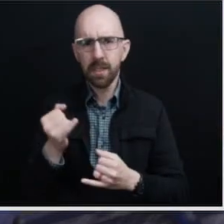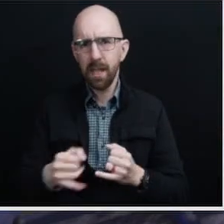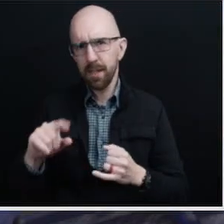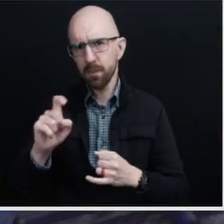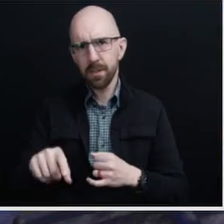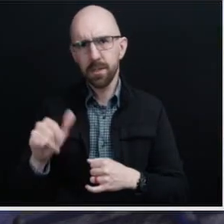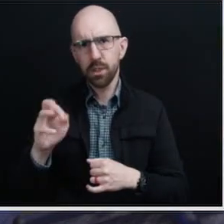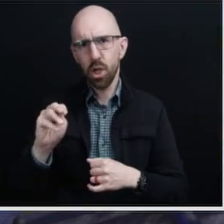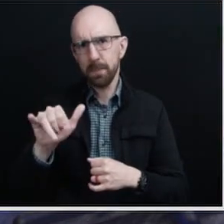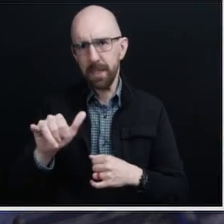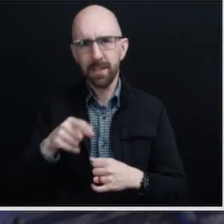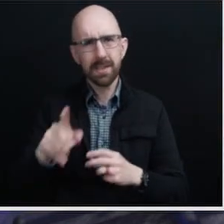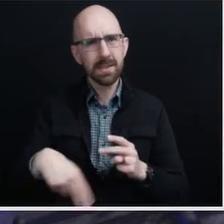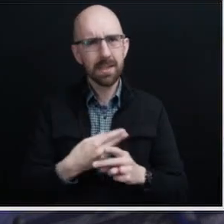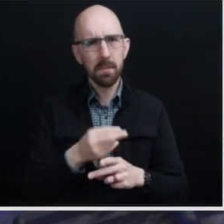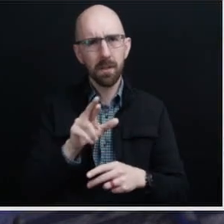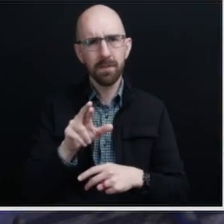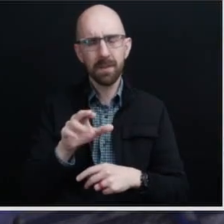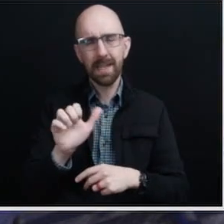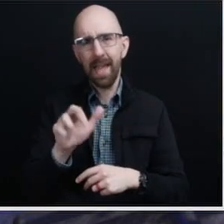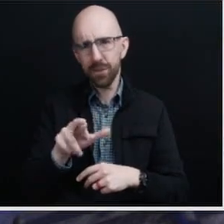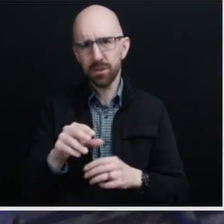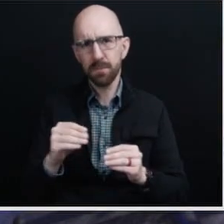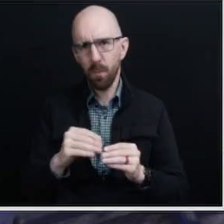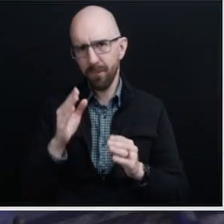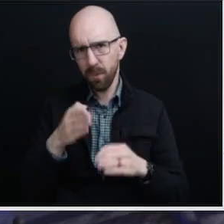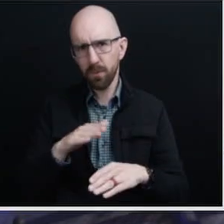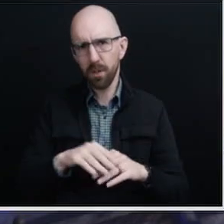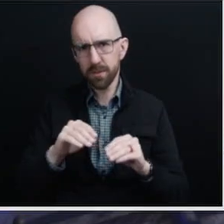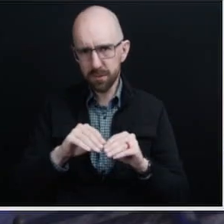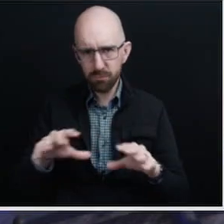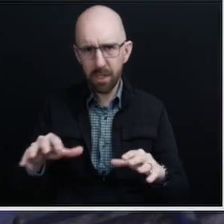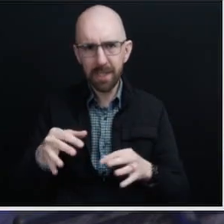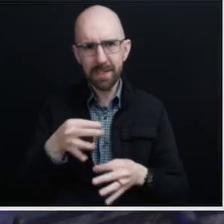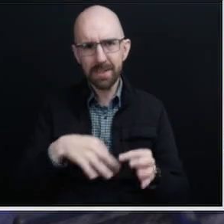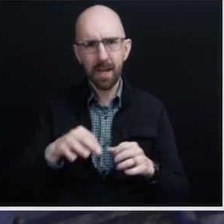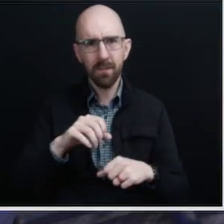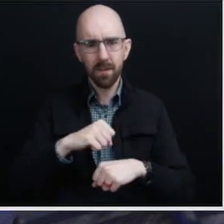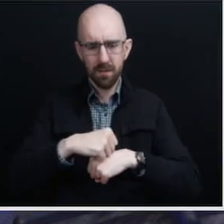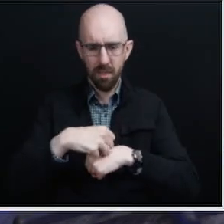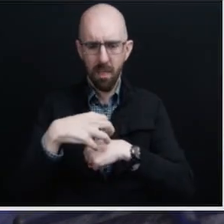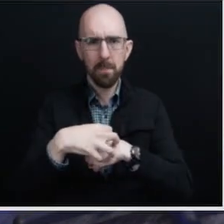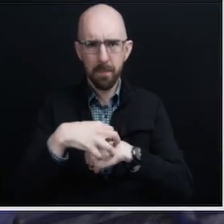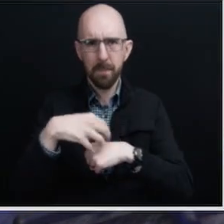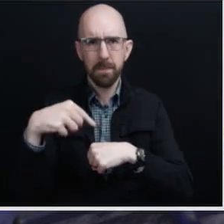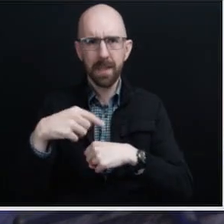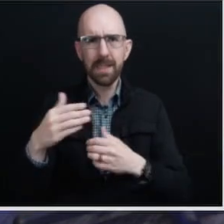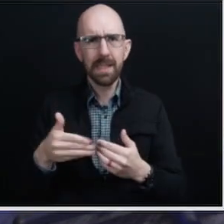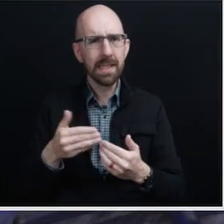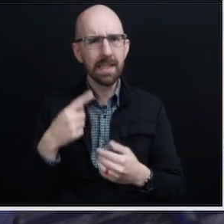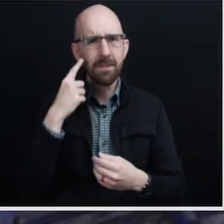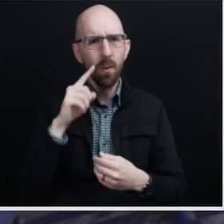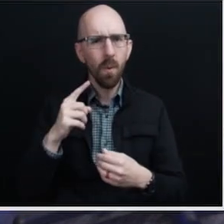of cancer is more focused on spreading instead of making a lump, is it easier for a typical doctor